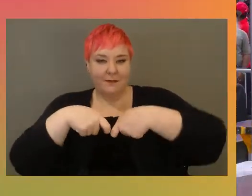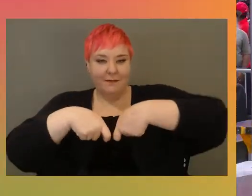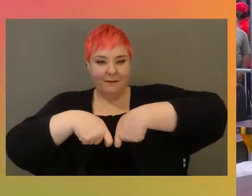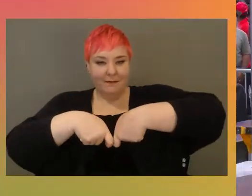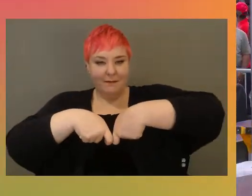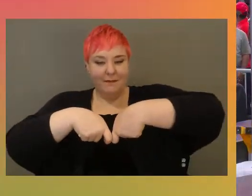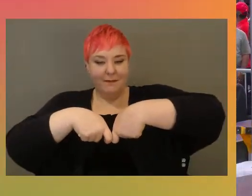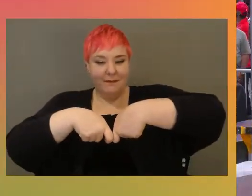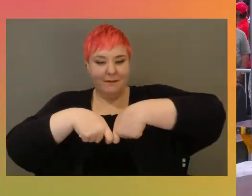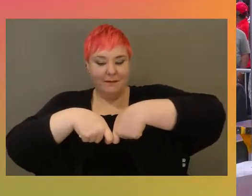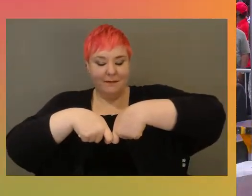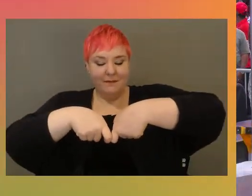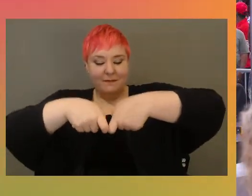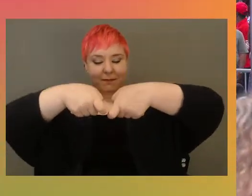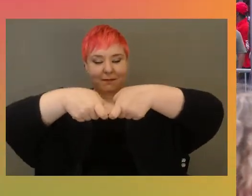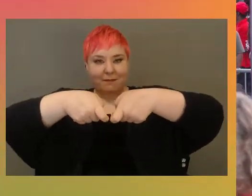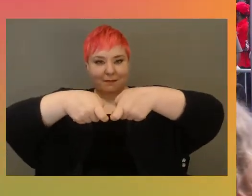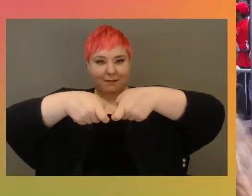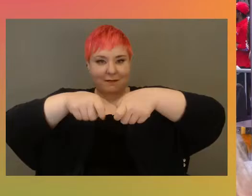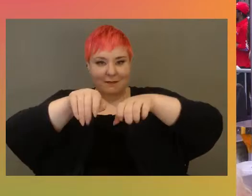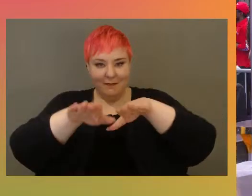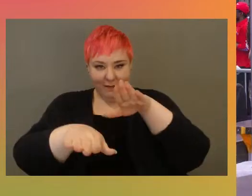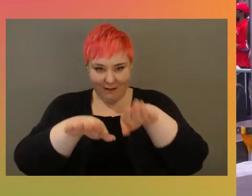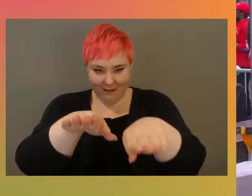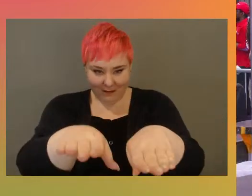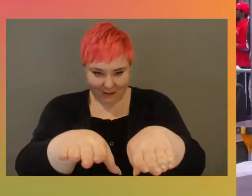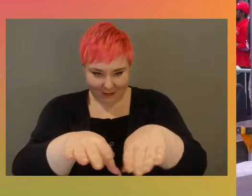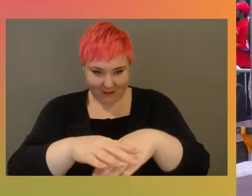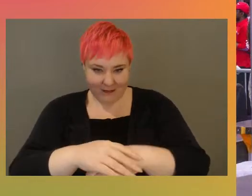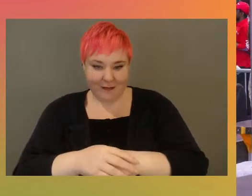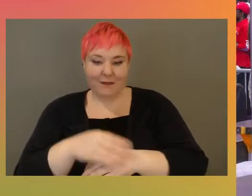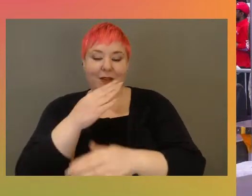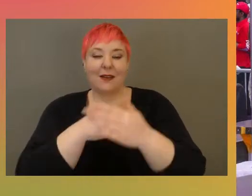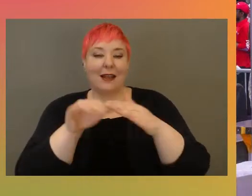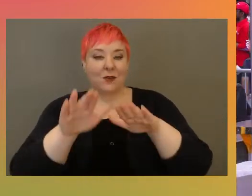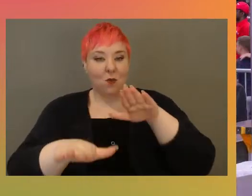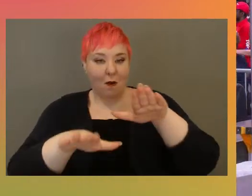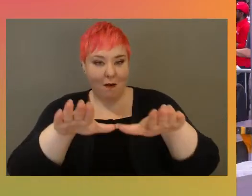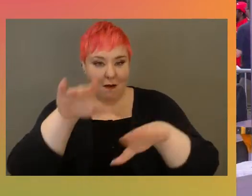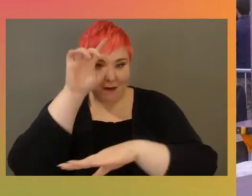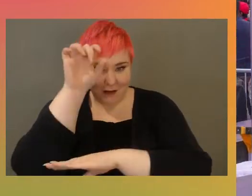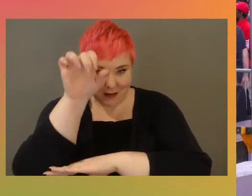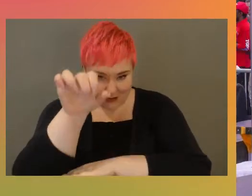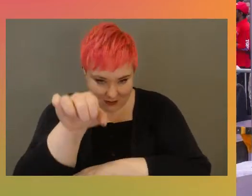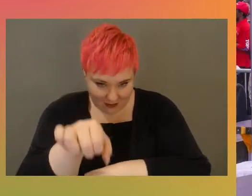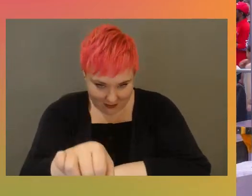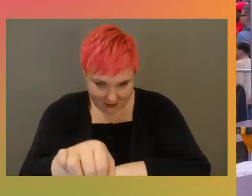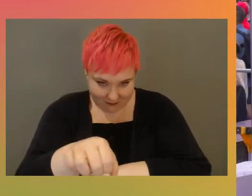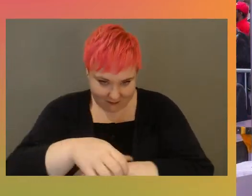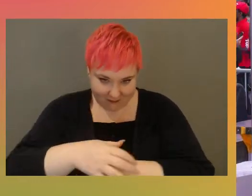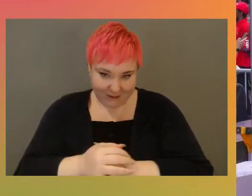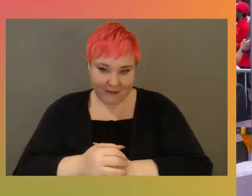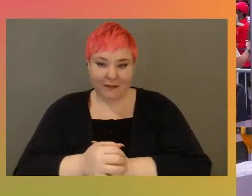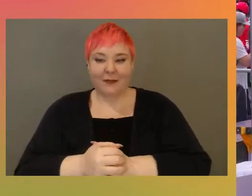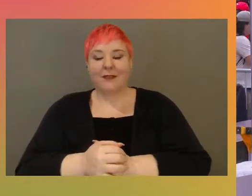AND CHILD'S POSE.